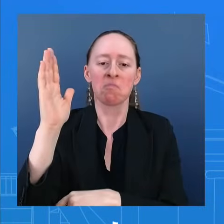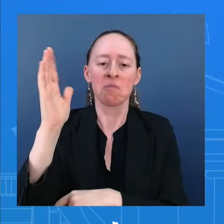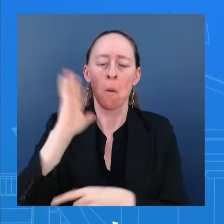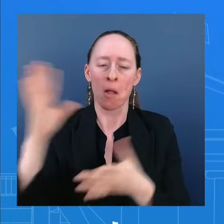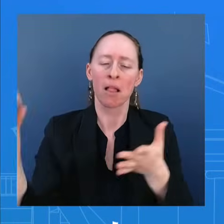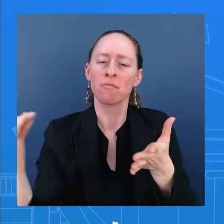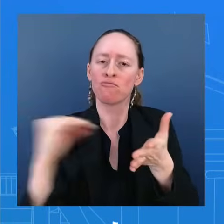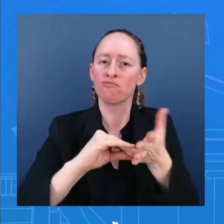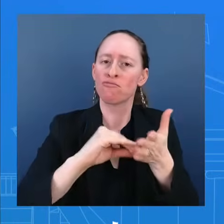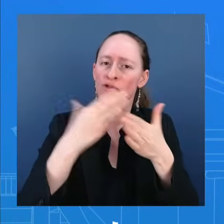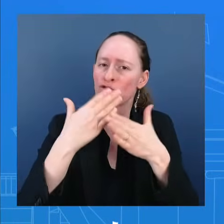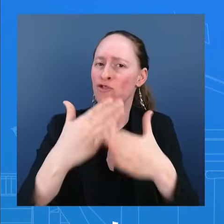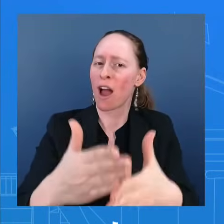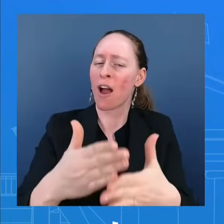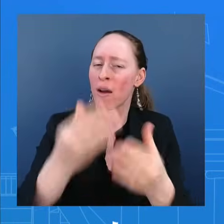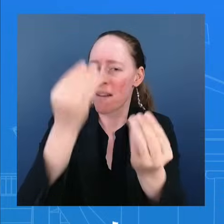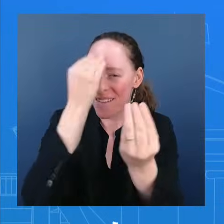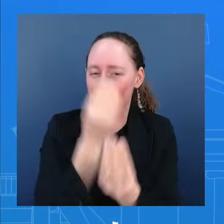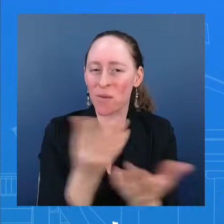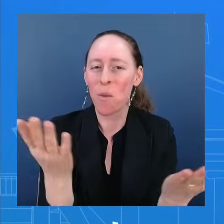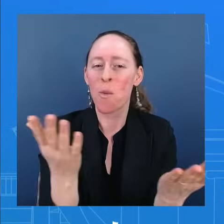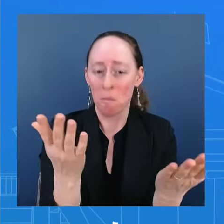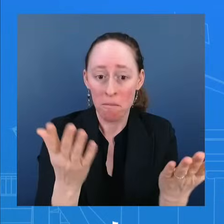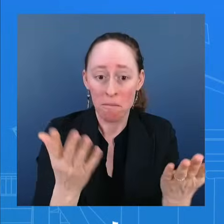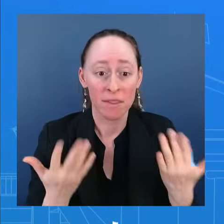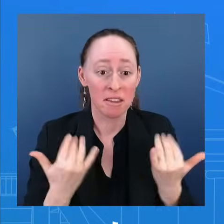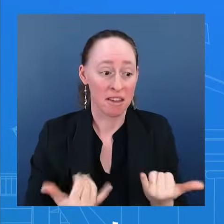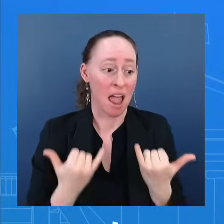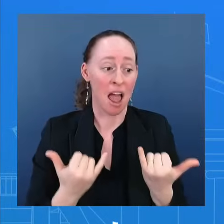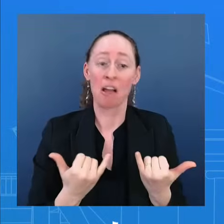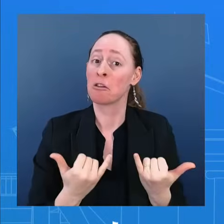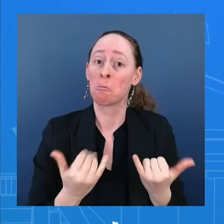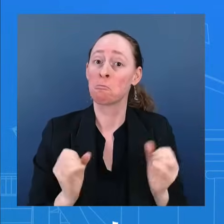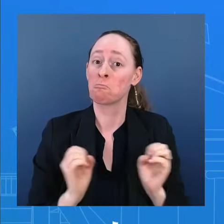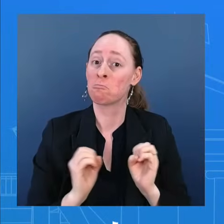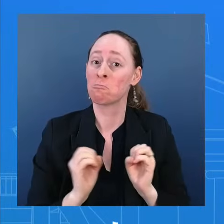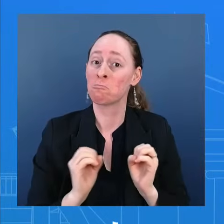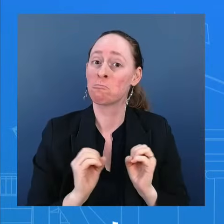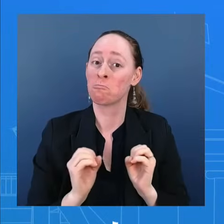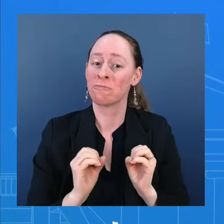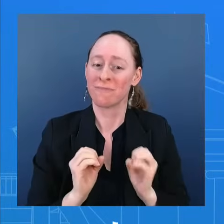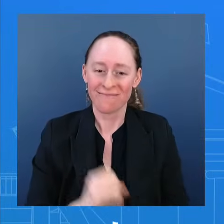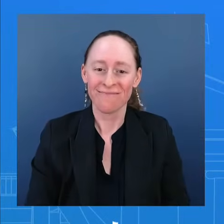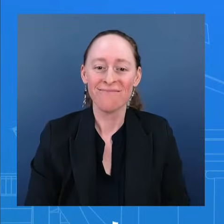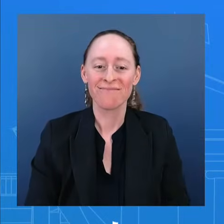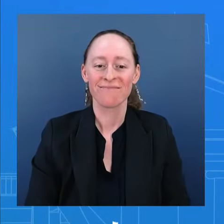I don't have anything right now in this moment, but I would say stay tuned. We'll have a lot more to share